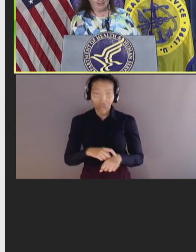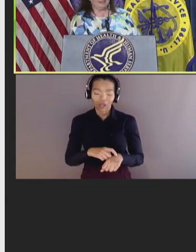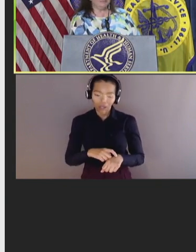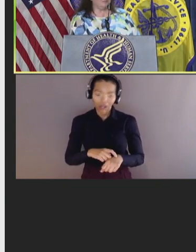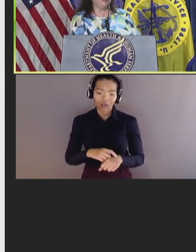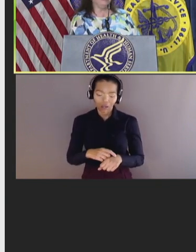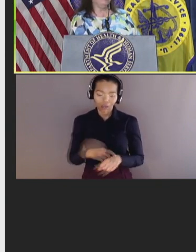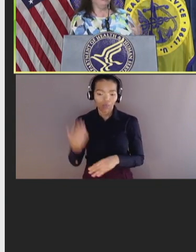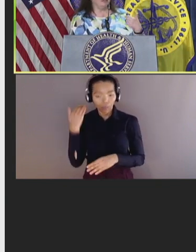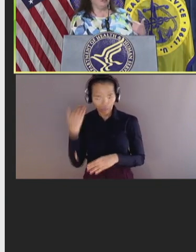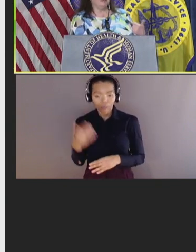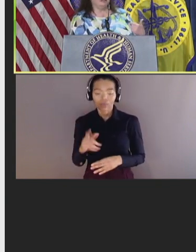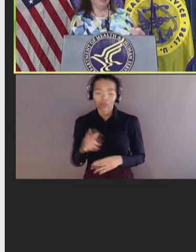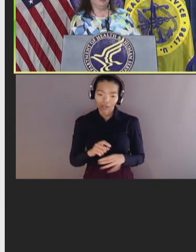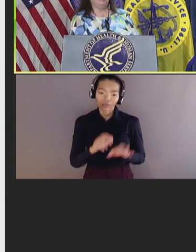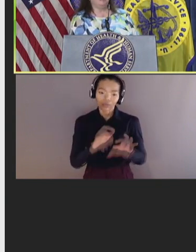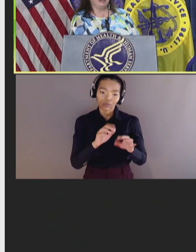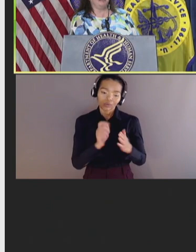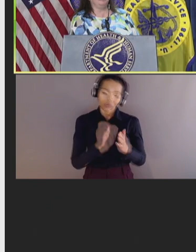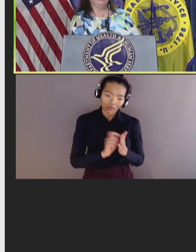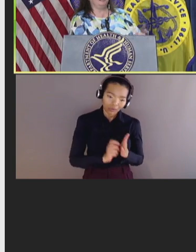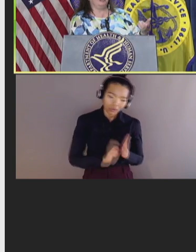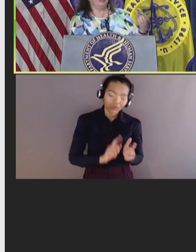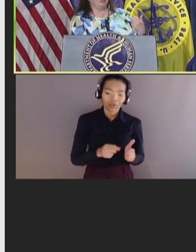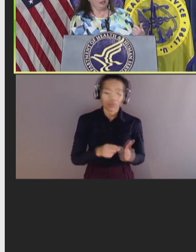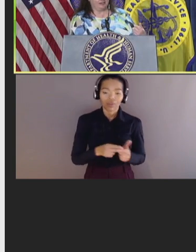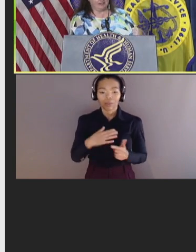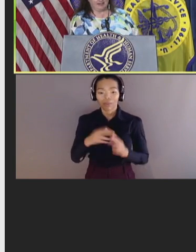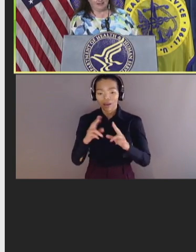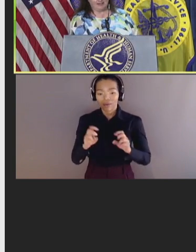input in and then very time consuming for my analysts to extract the data.